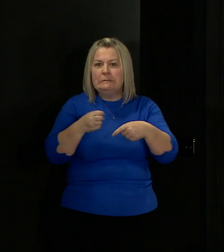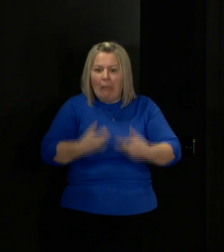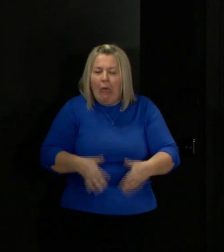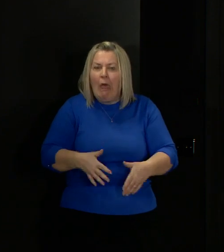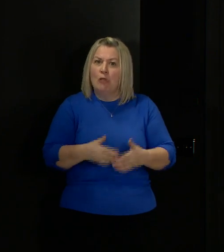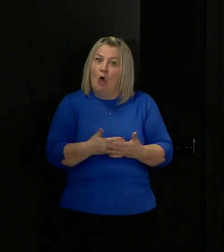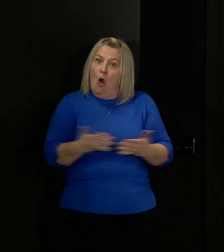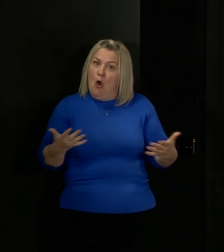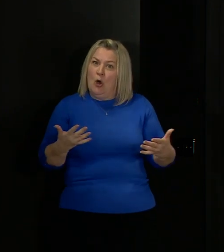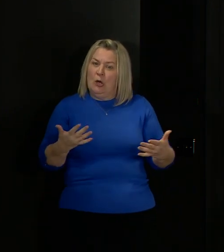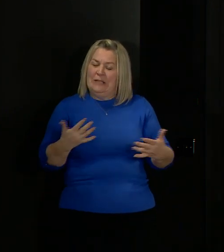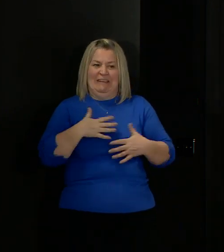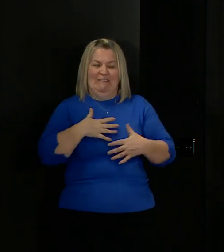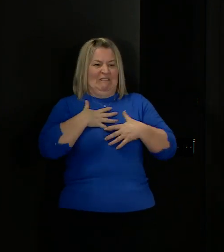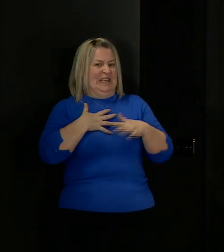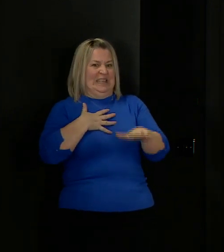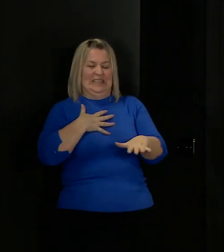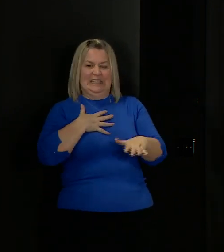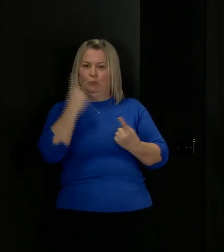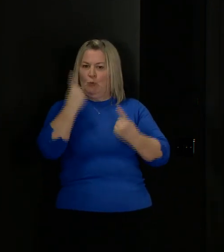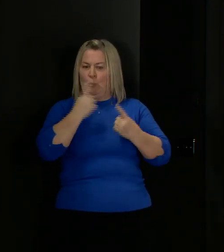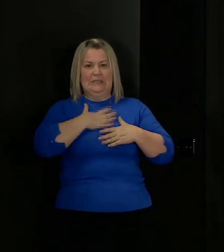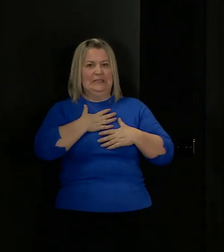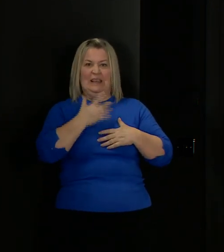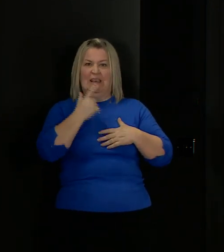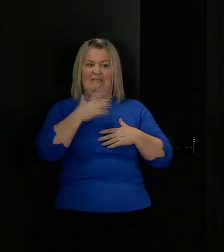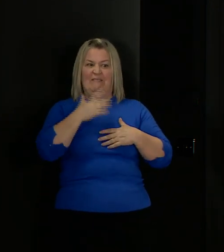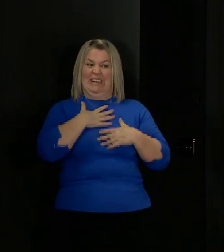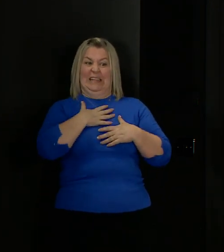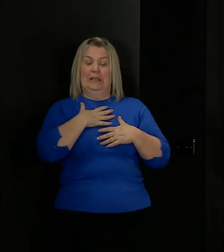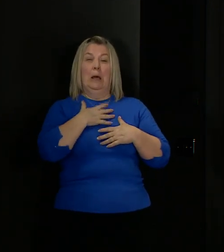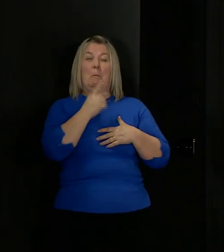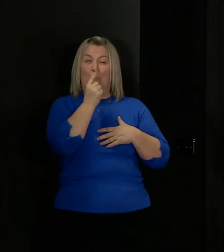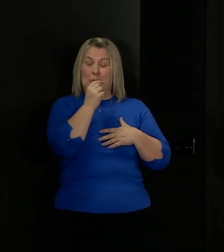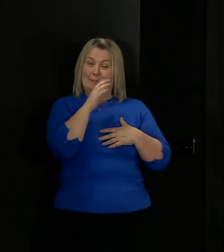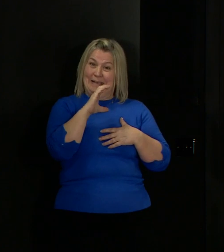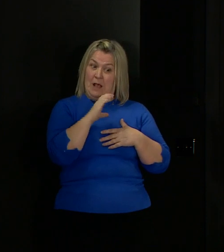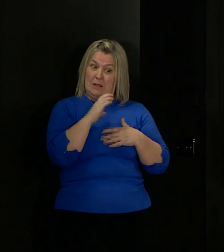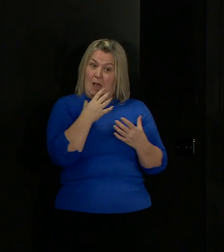underlying diagnosis may include but not be just related to but may include